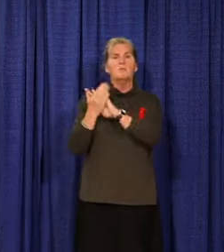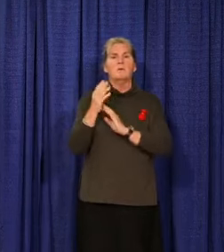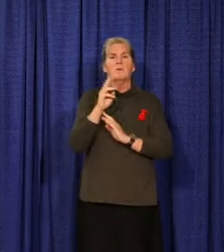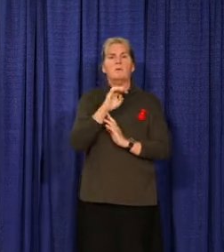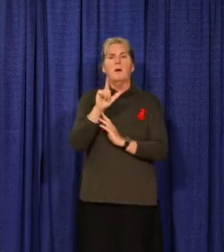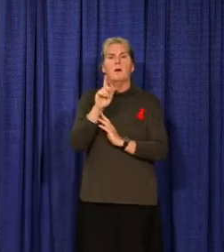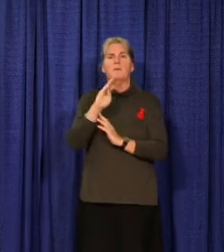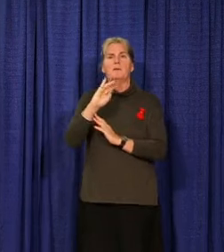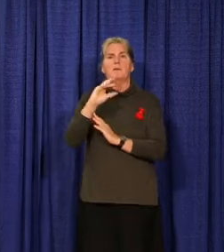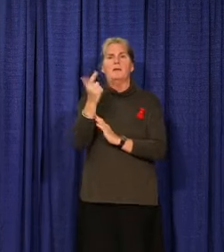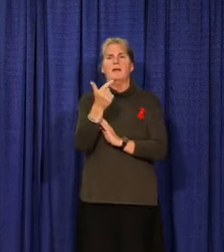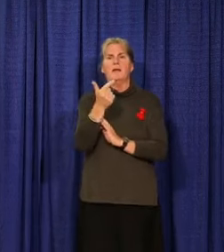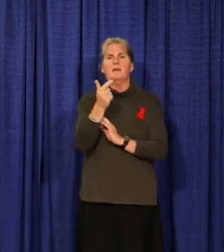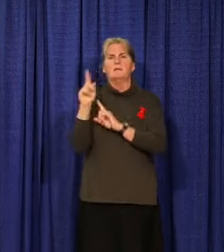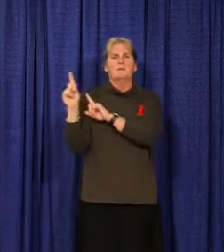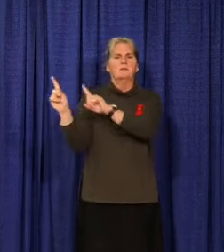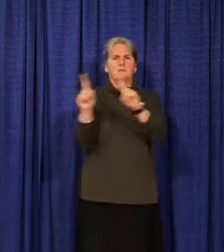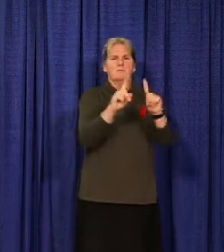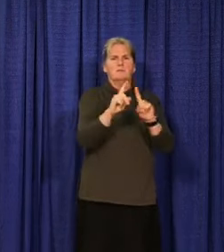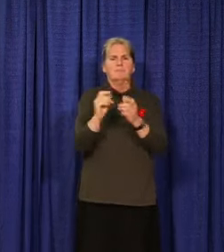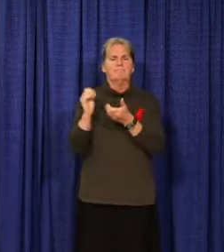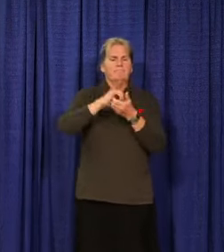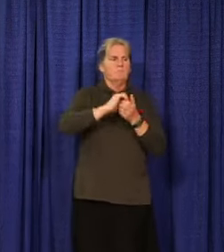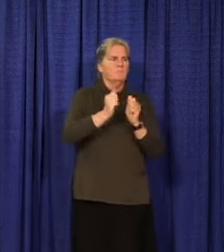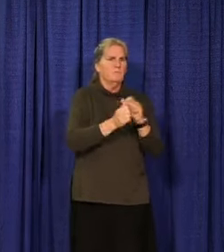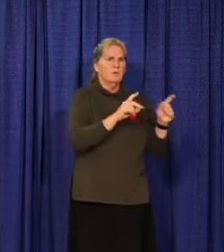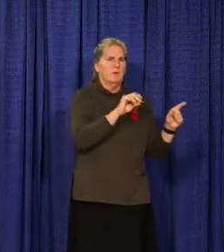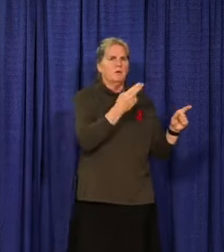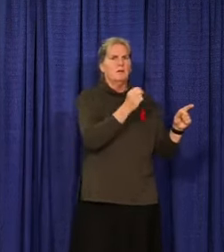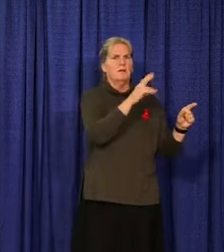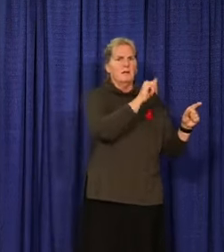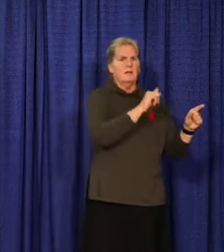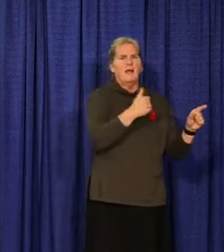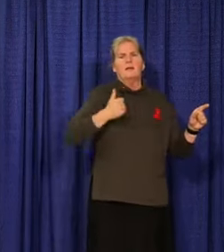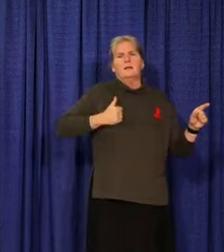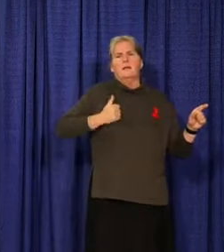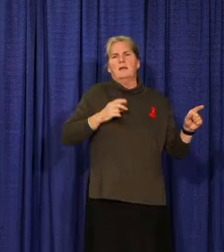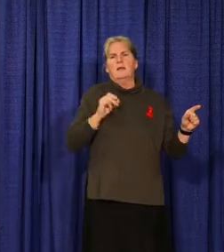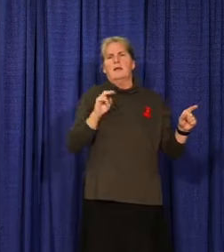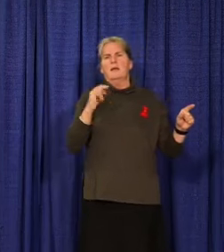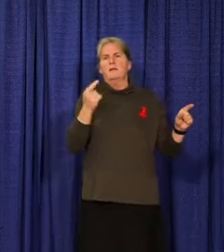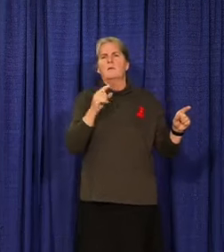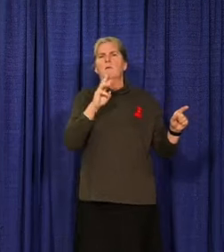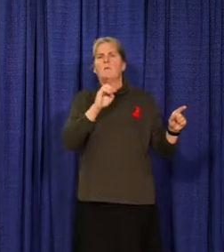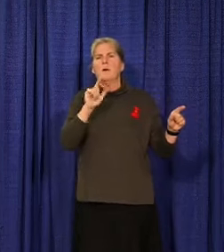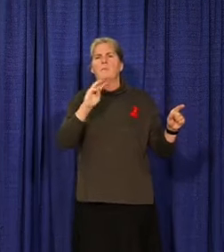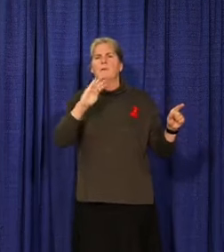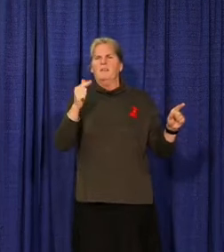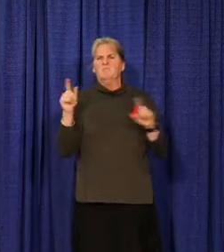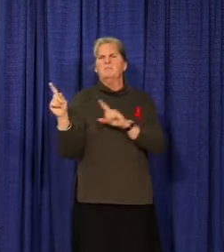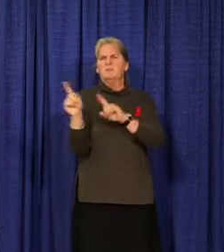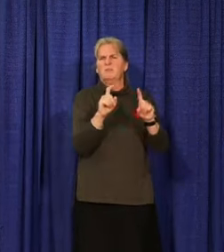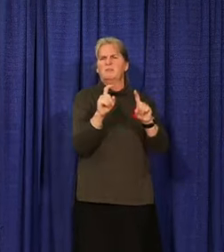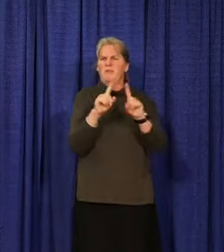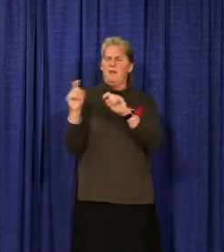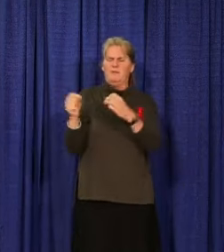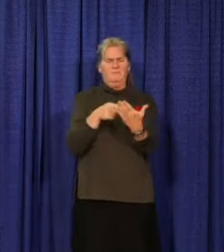community well-being survey in partnership with Dr Hanley and the Canadian index of well-being. This survey will measure